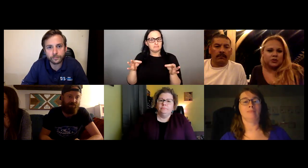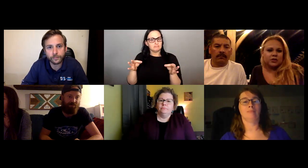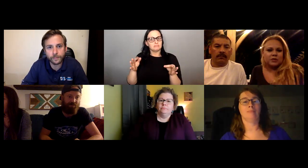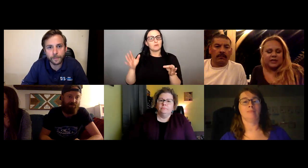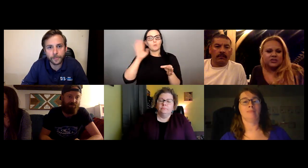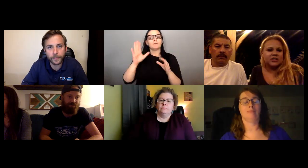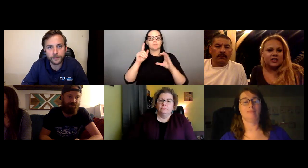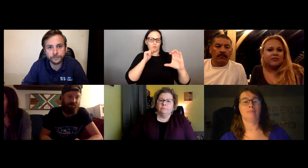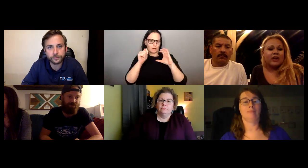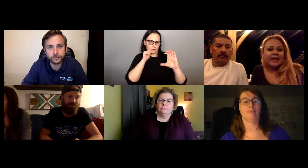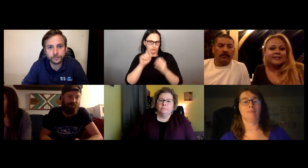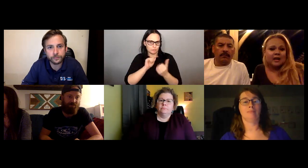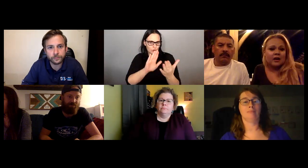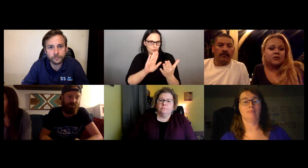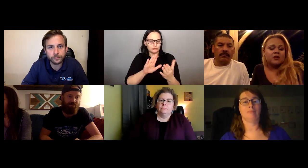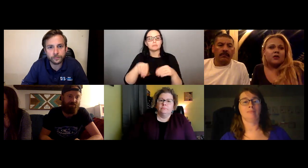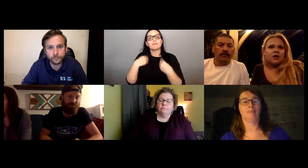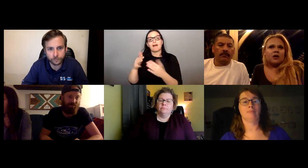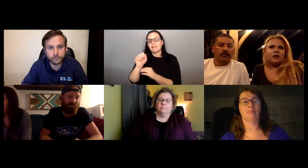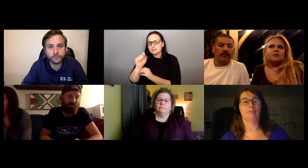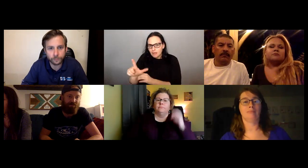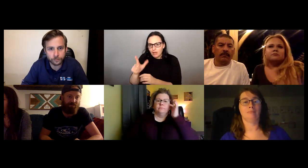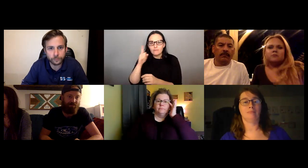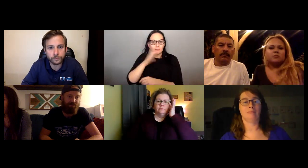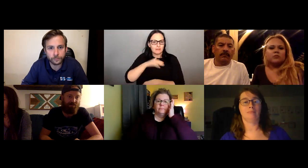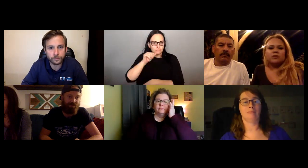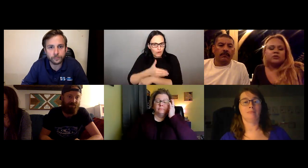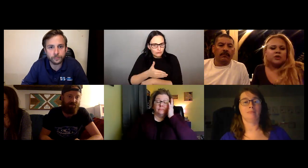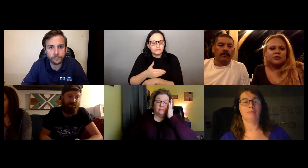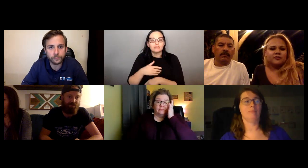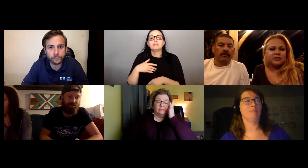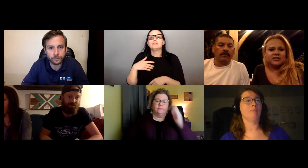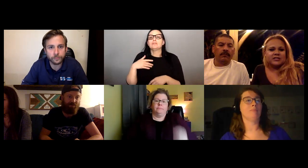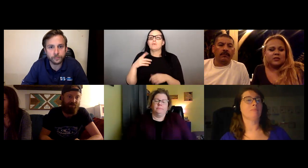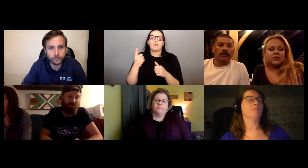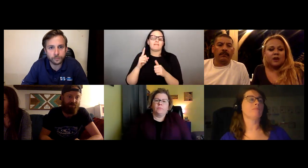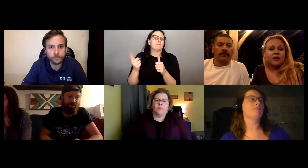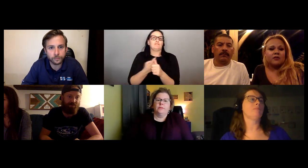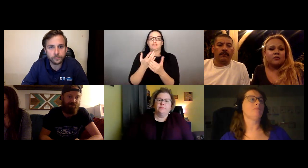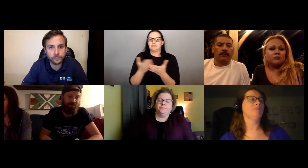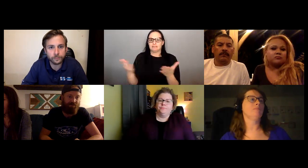communication and give her asl um it was one of the first things that